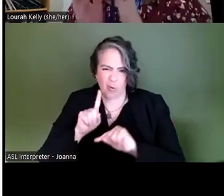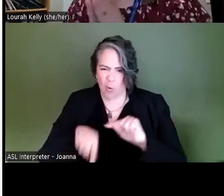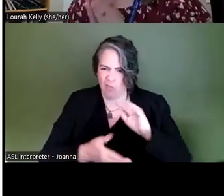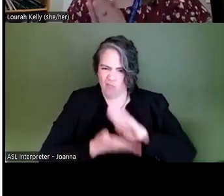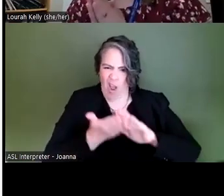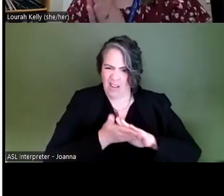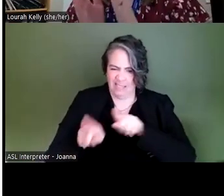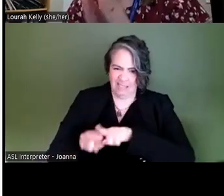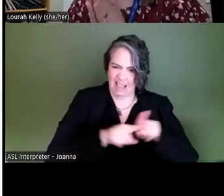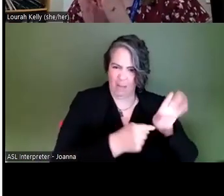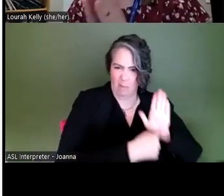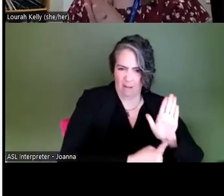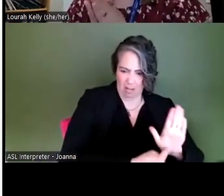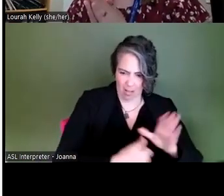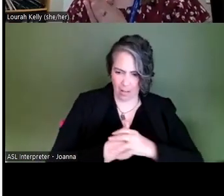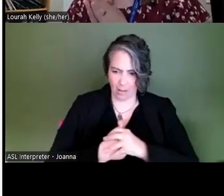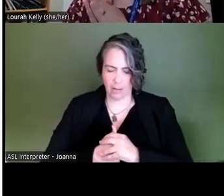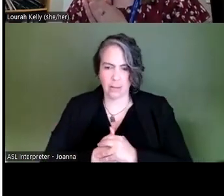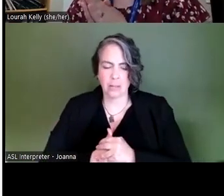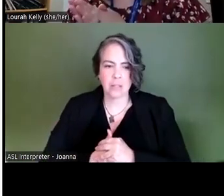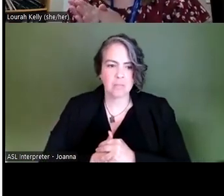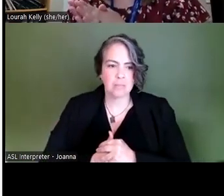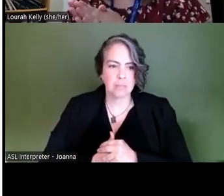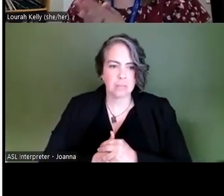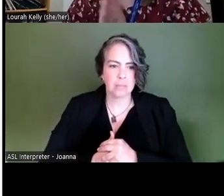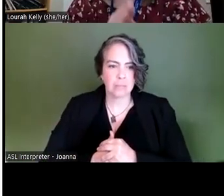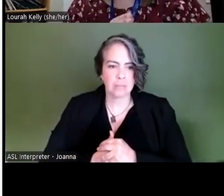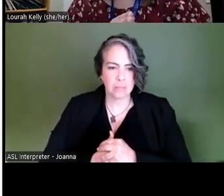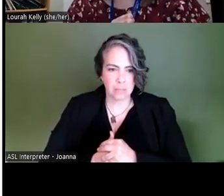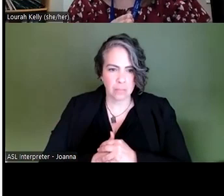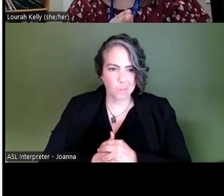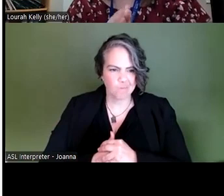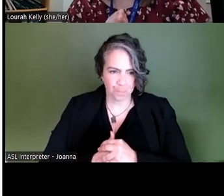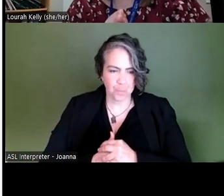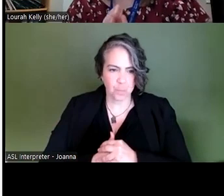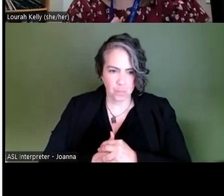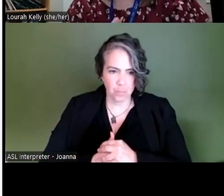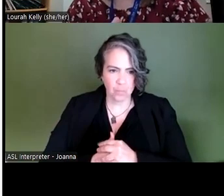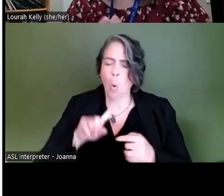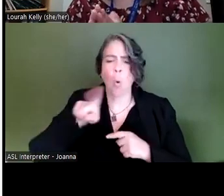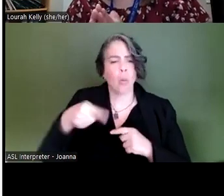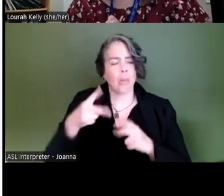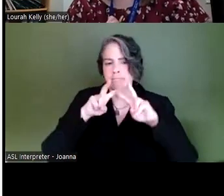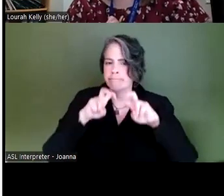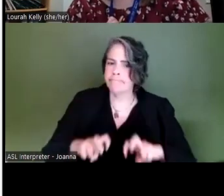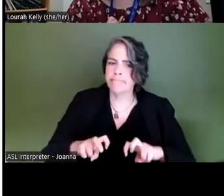So these models only examine co-occurring suicidal thoughts and alcohol use, binge drinking,